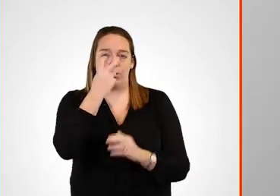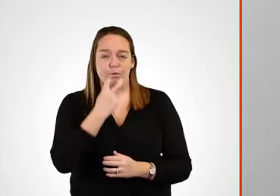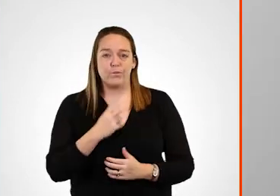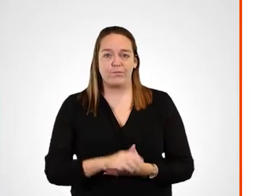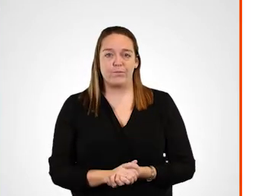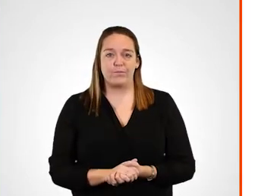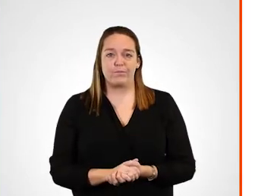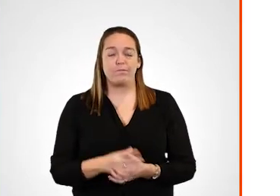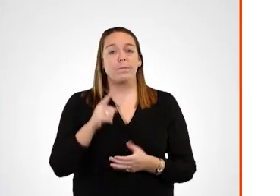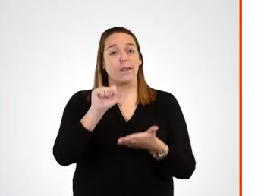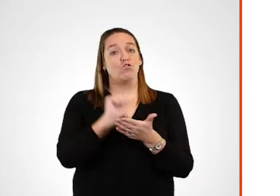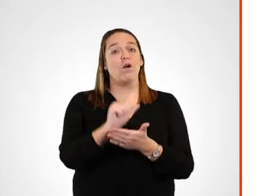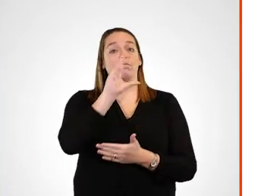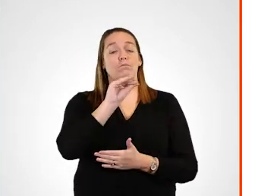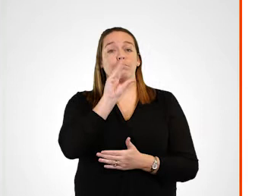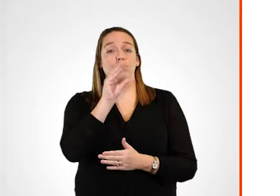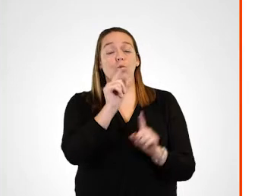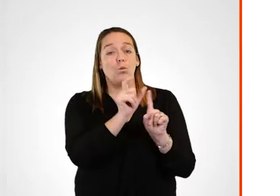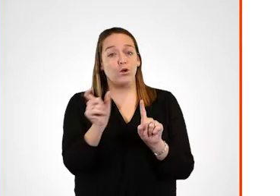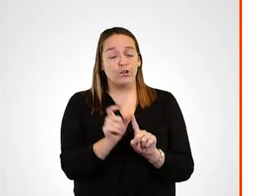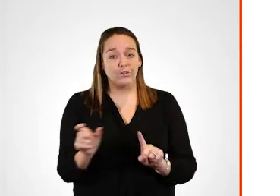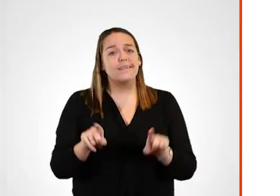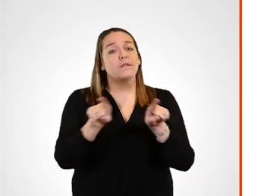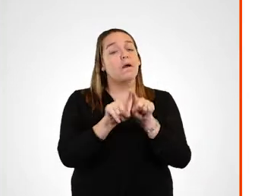For word acceptability, a similar profile then,